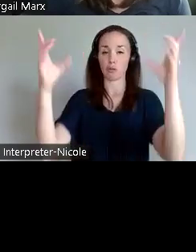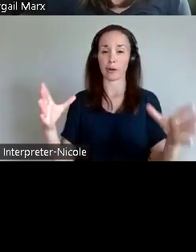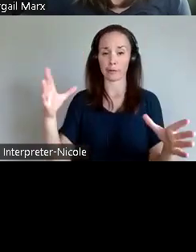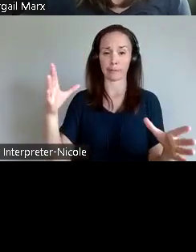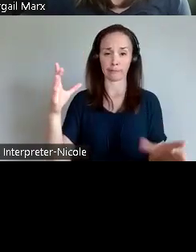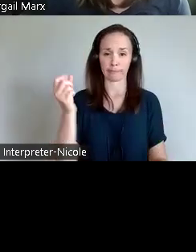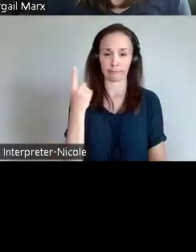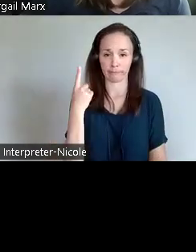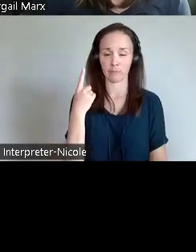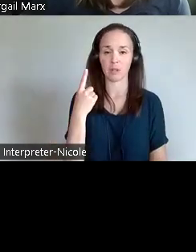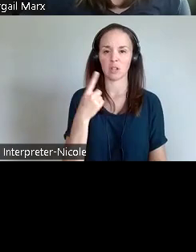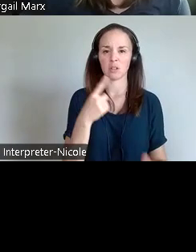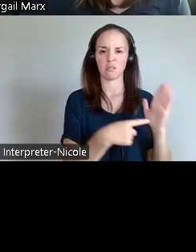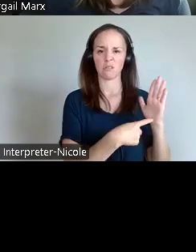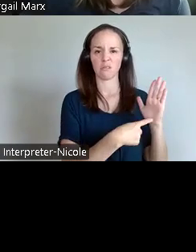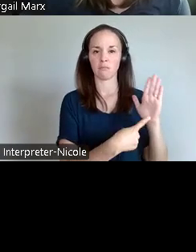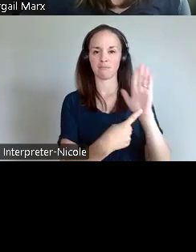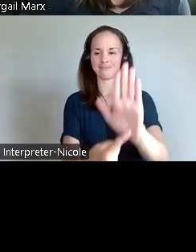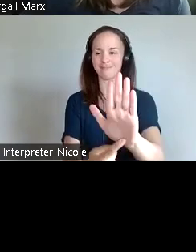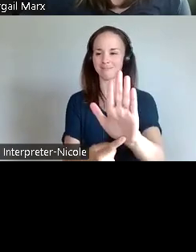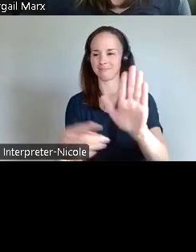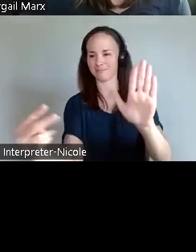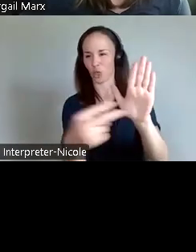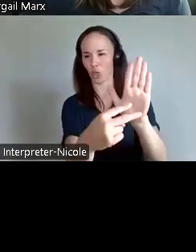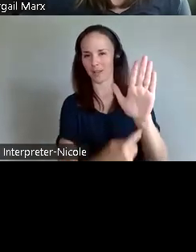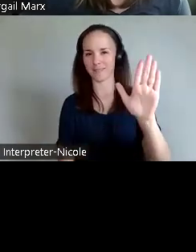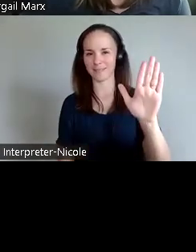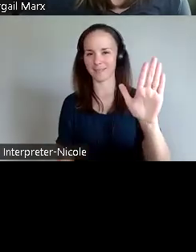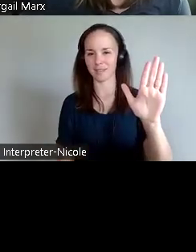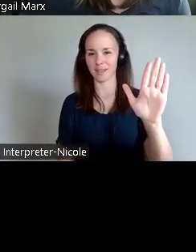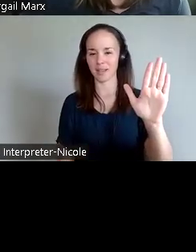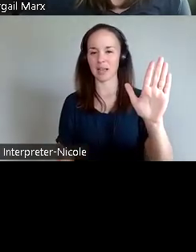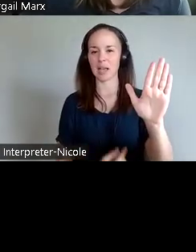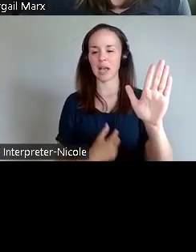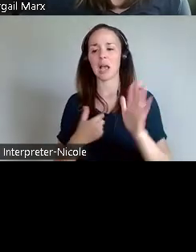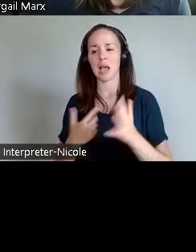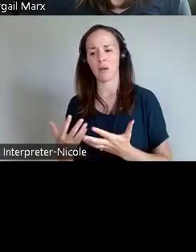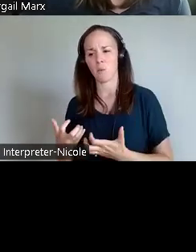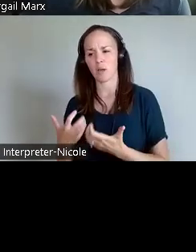take that AT bulletin to them and say, you know, just -- I would like to try some AAC, I want to go